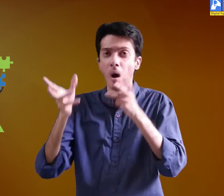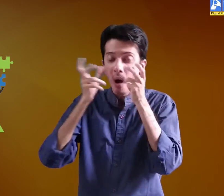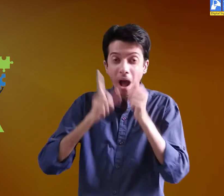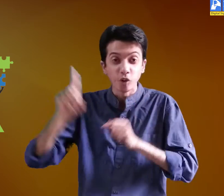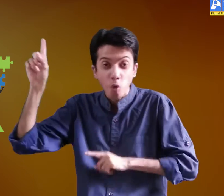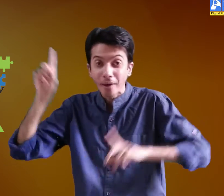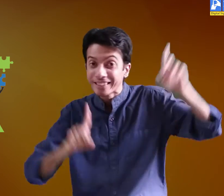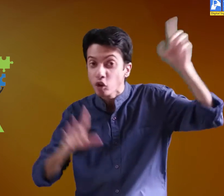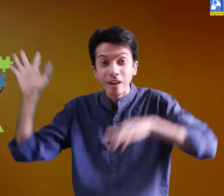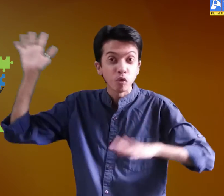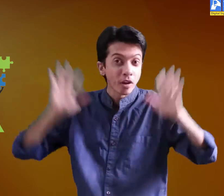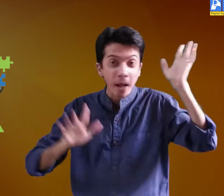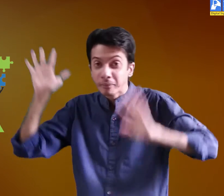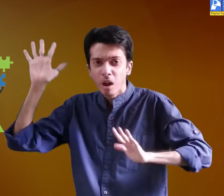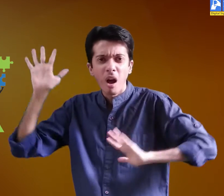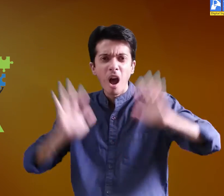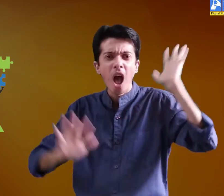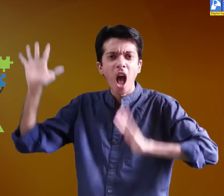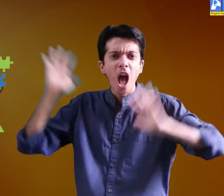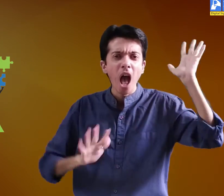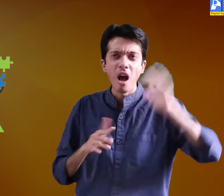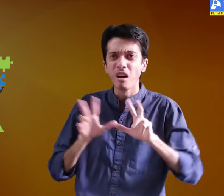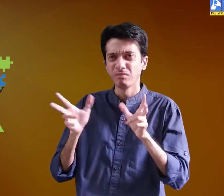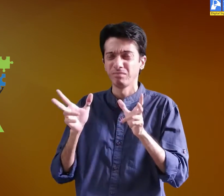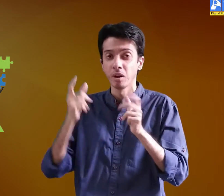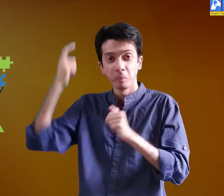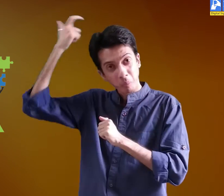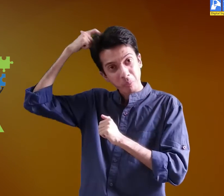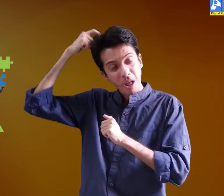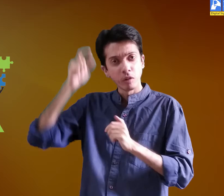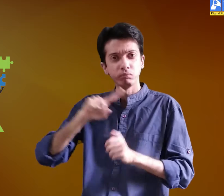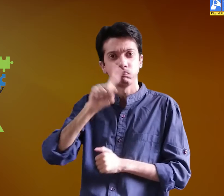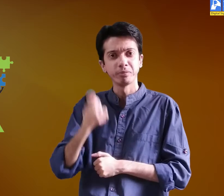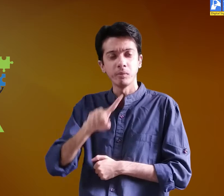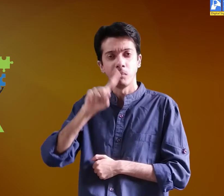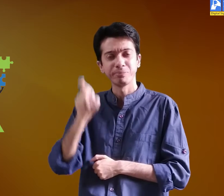as the child grows up in the hearing society he face many challenges in understanding the language